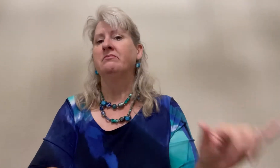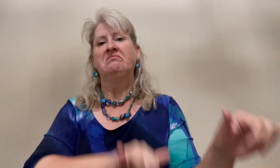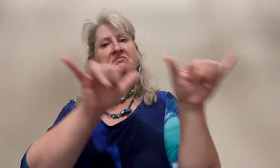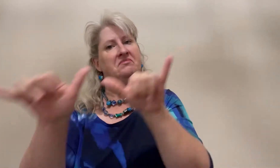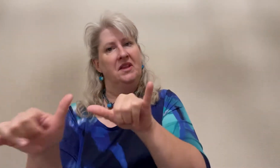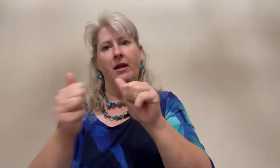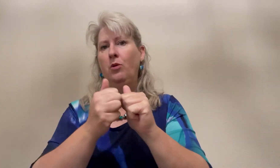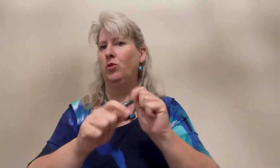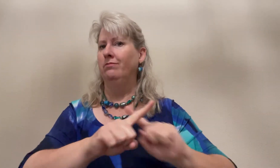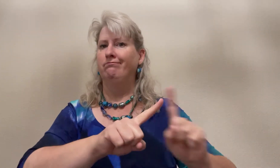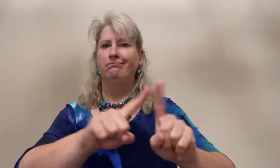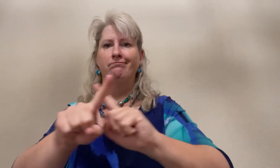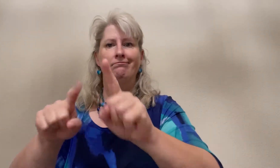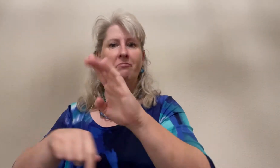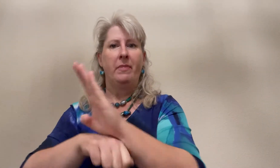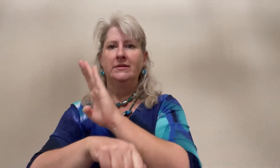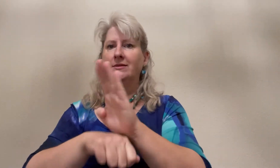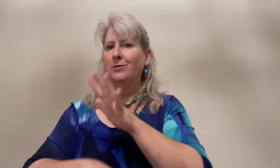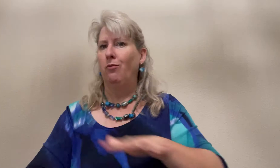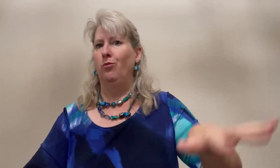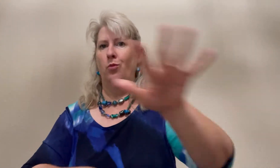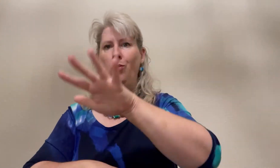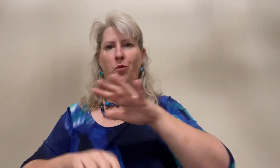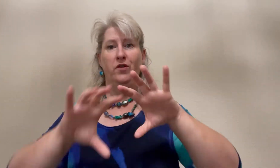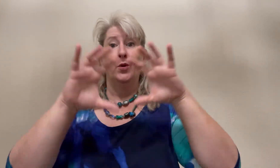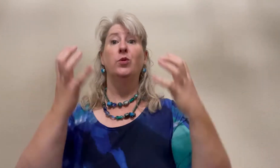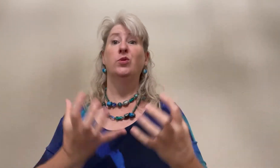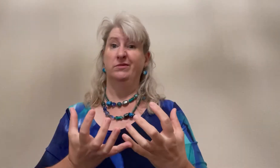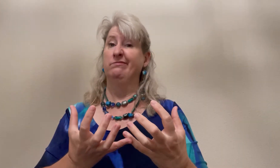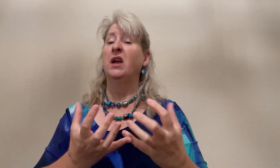same as with different businesses all over the world.